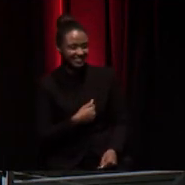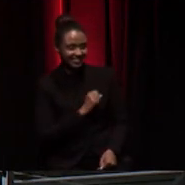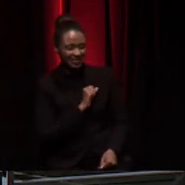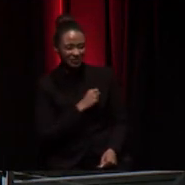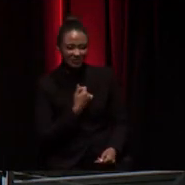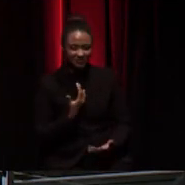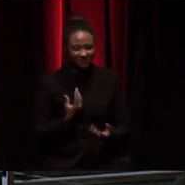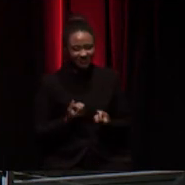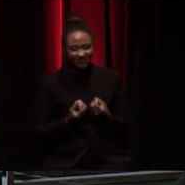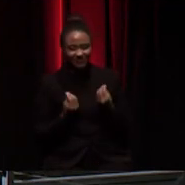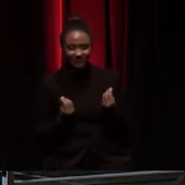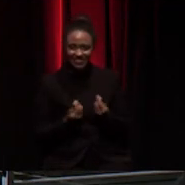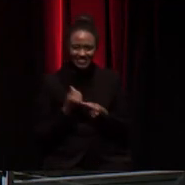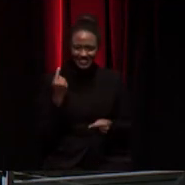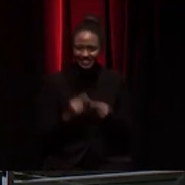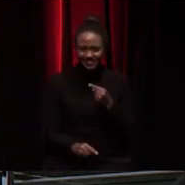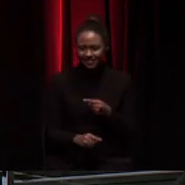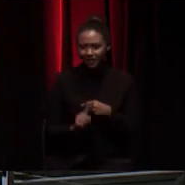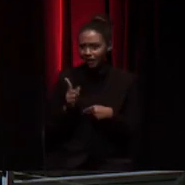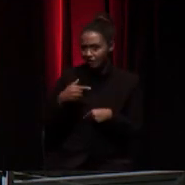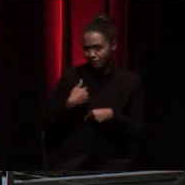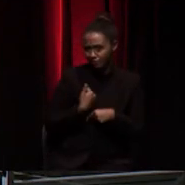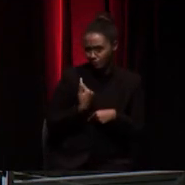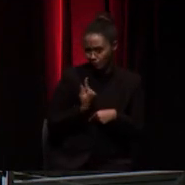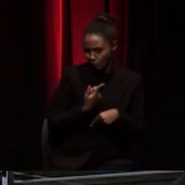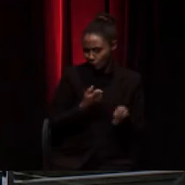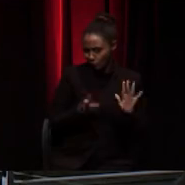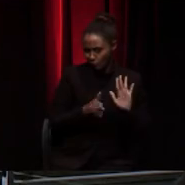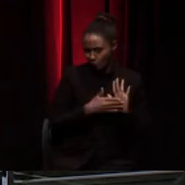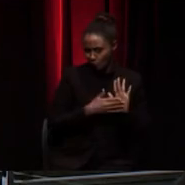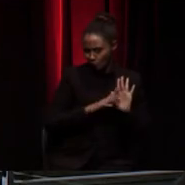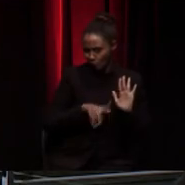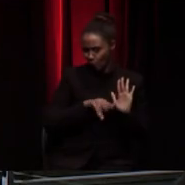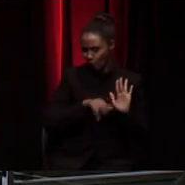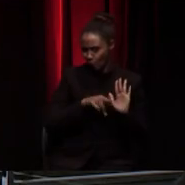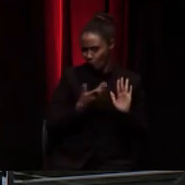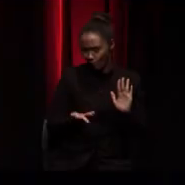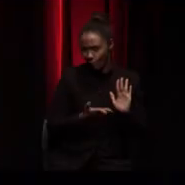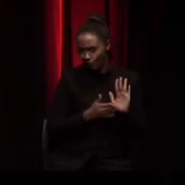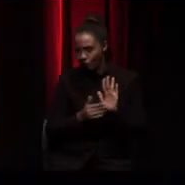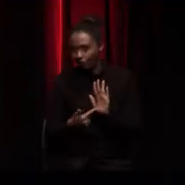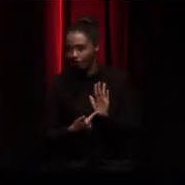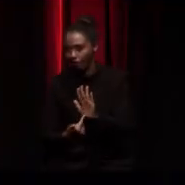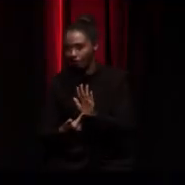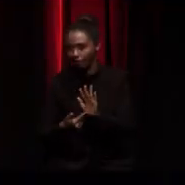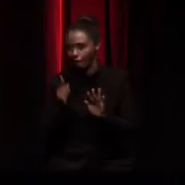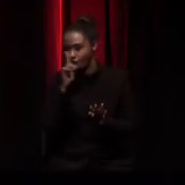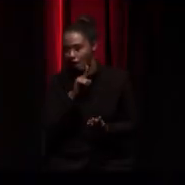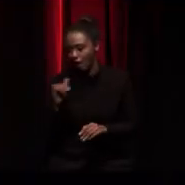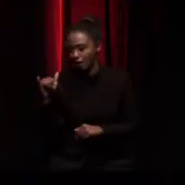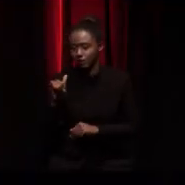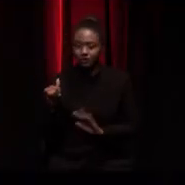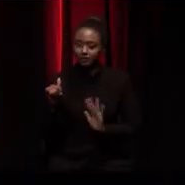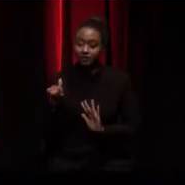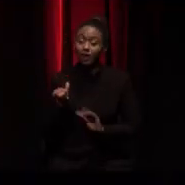That’s not our purpose. We are there to produce content, offer services, show the truth,